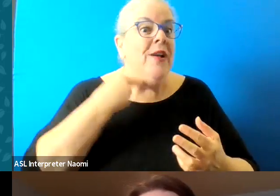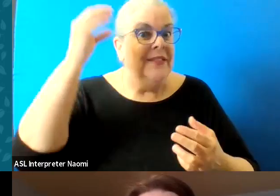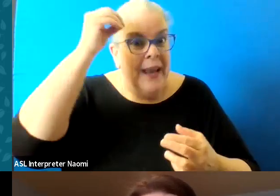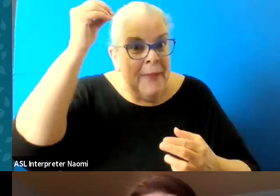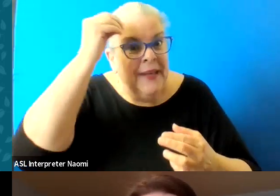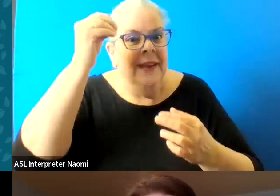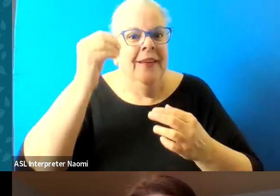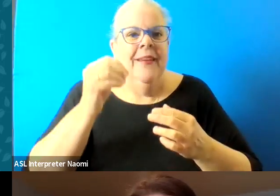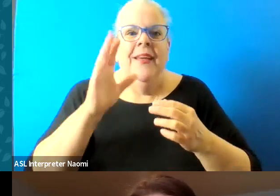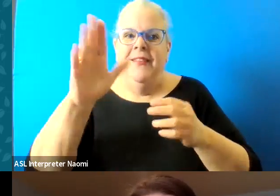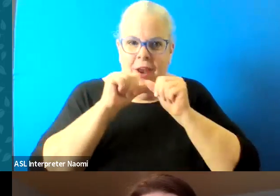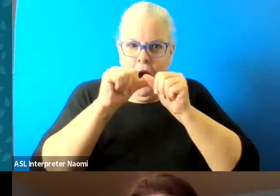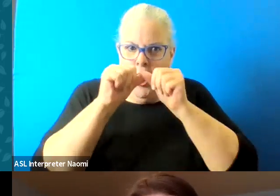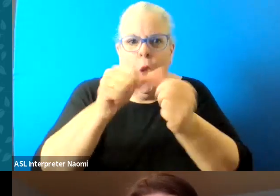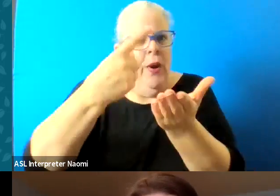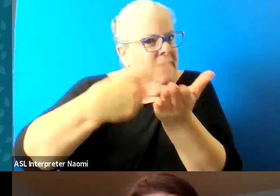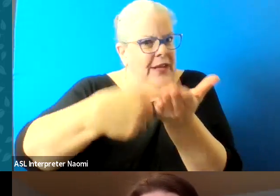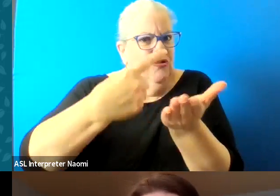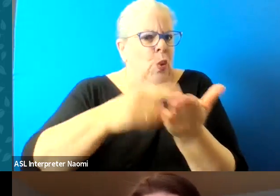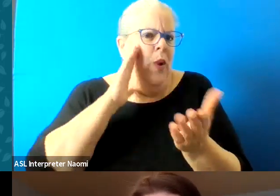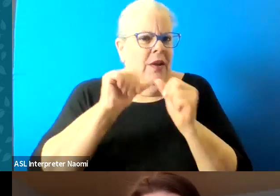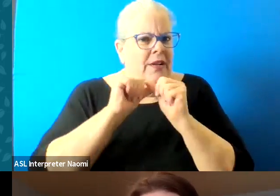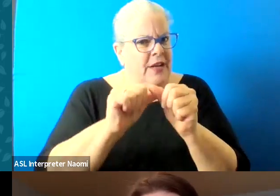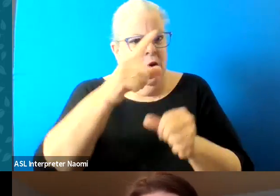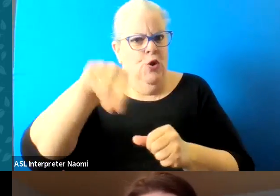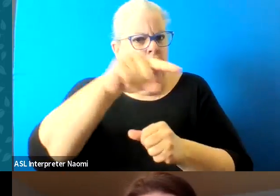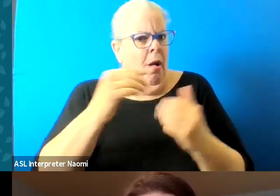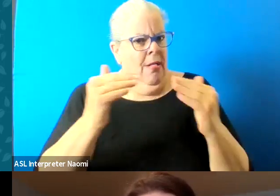It's an ongoing discussion that you guys have an equal part in, an equal voice.